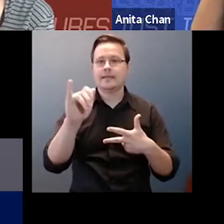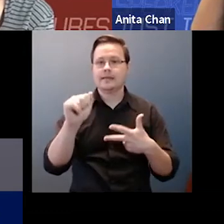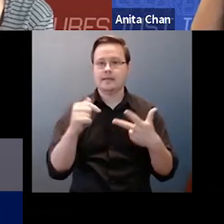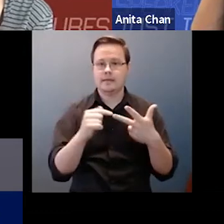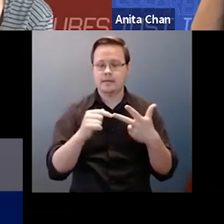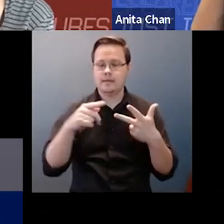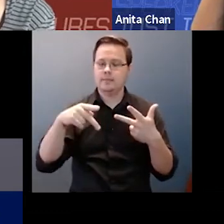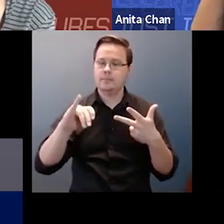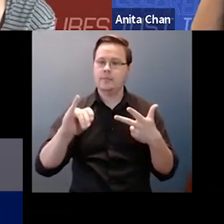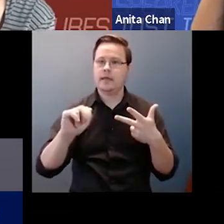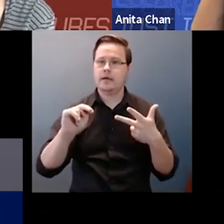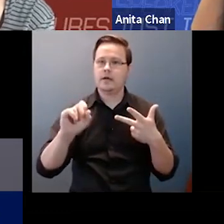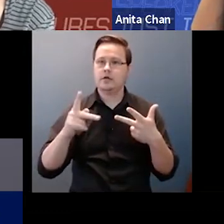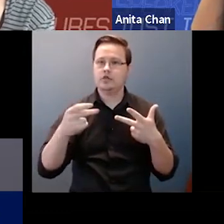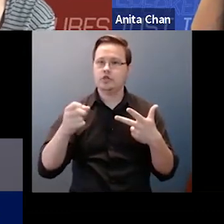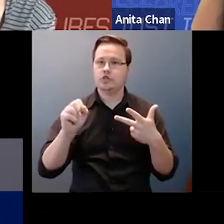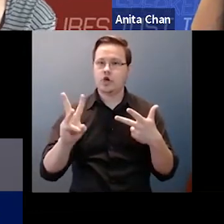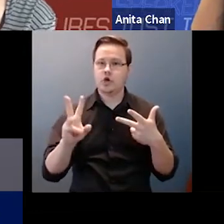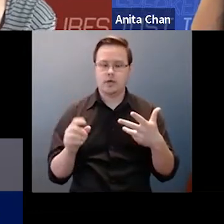Mascoutin, Odawa,